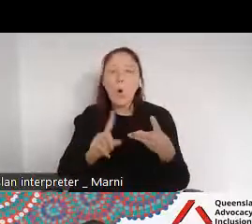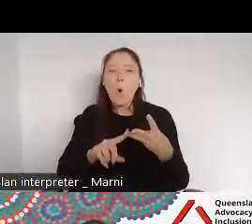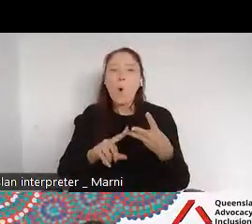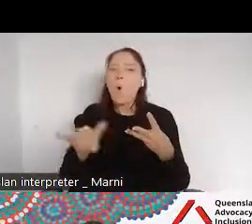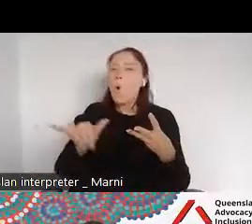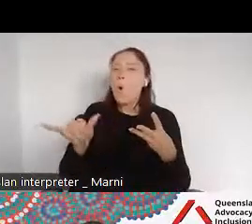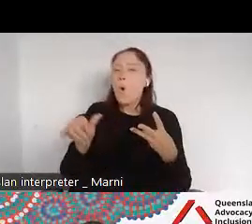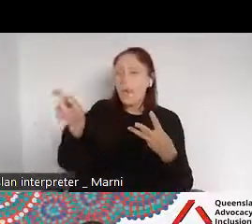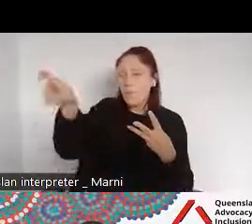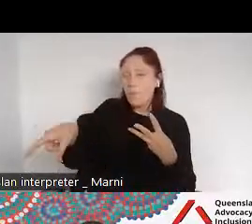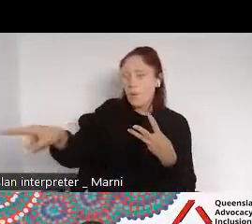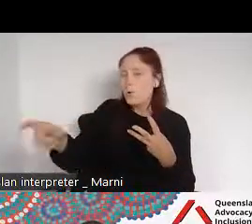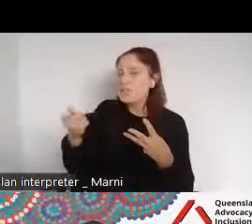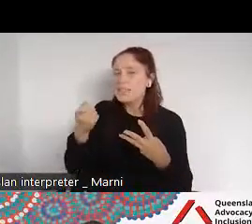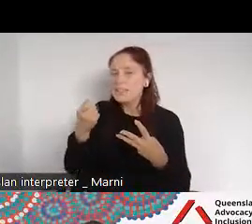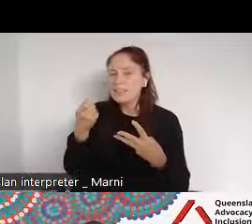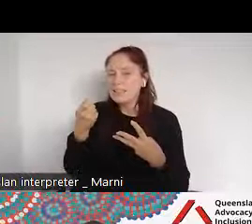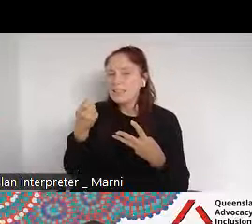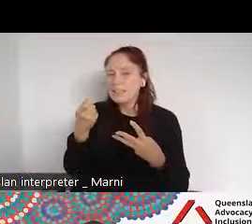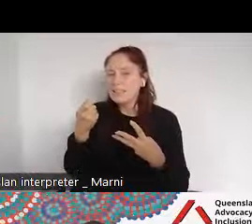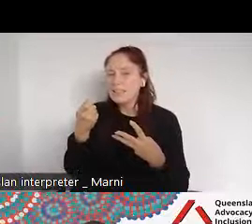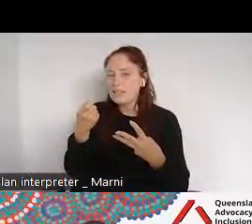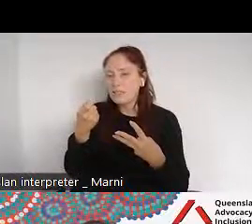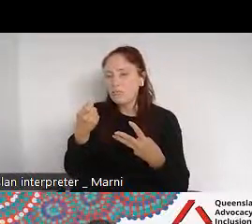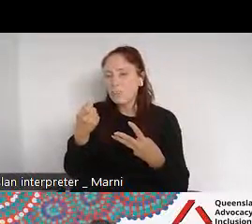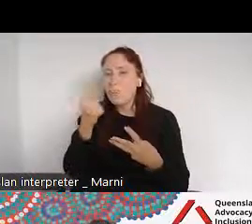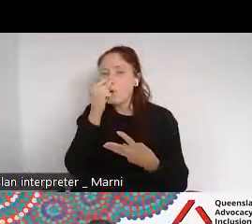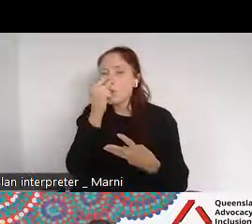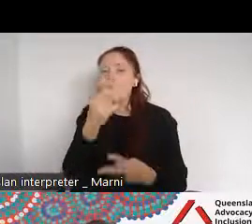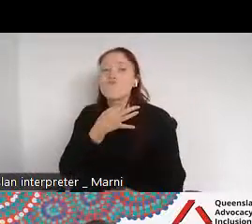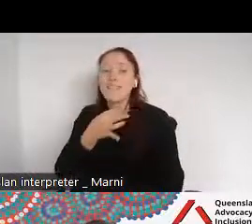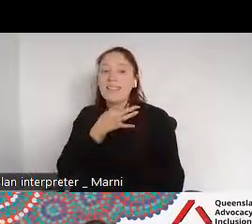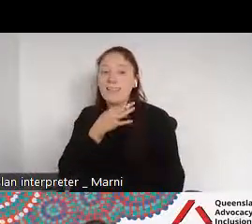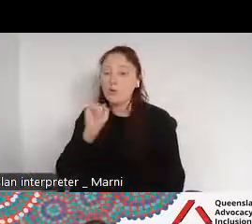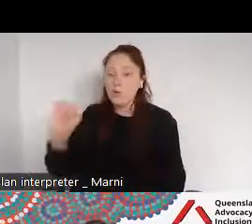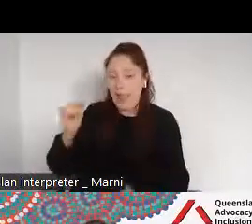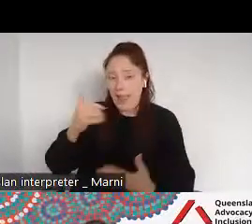involves or could involve a level of unreasonable risk to the adult's health, welfare and property,